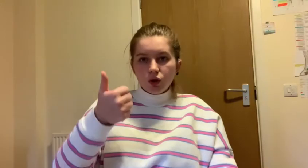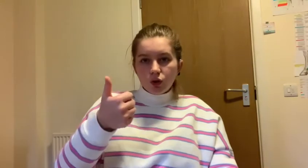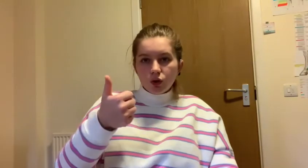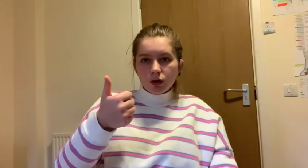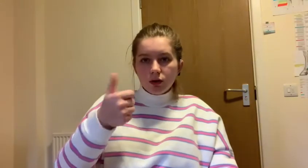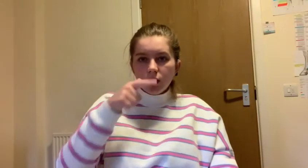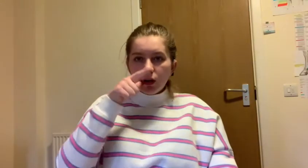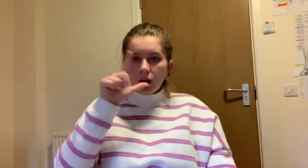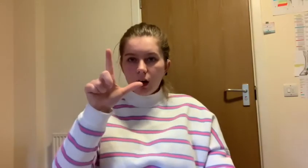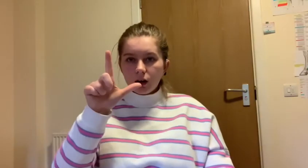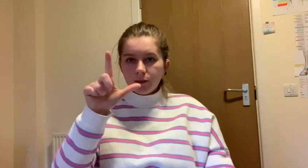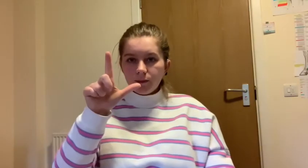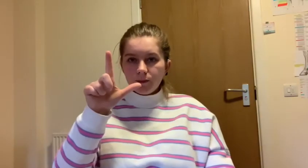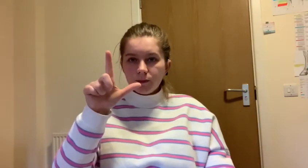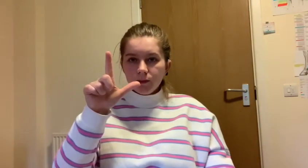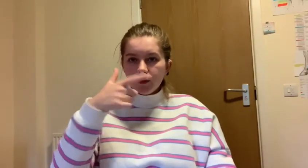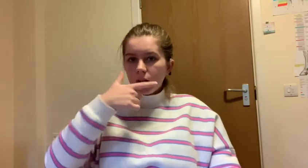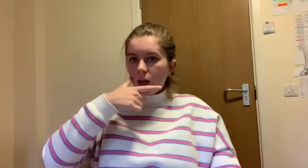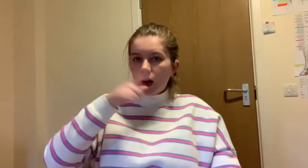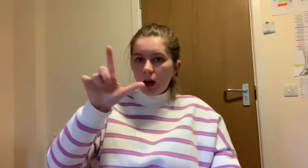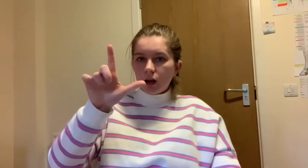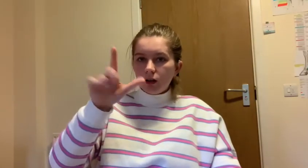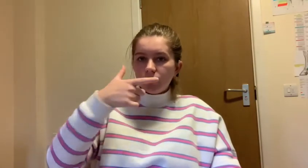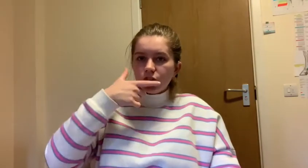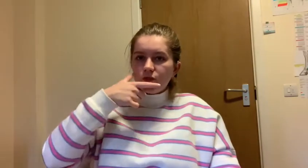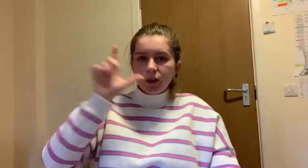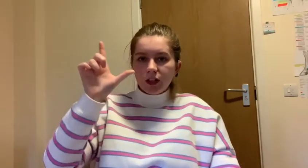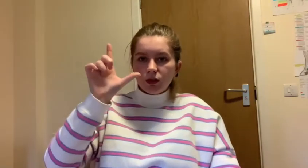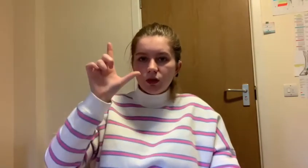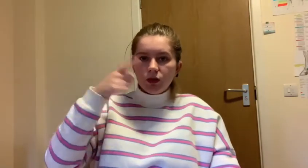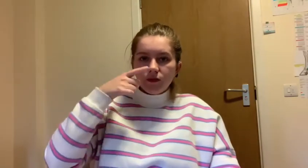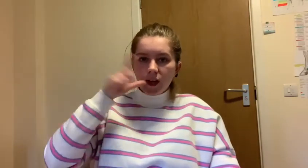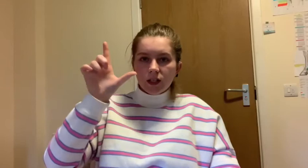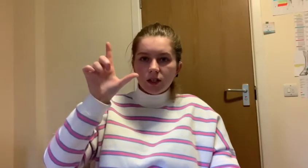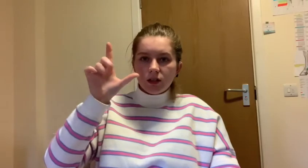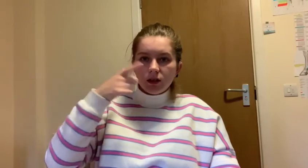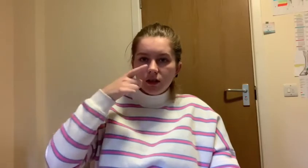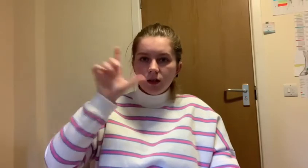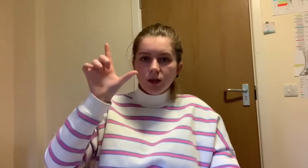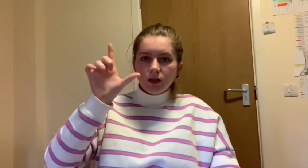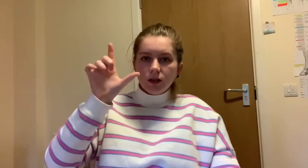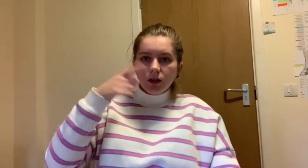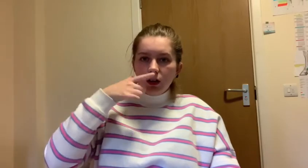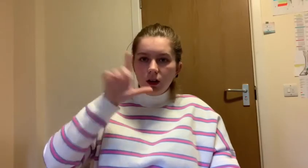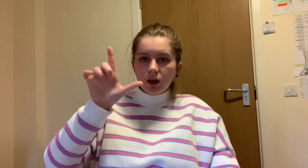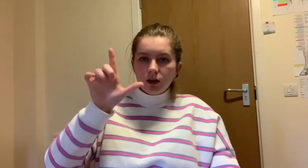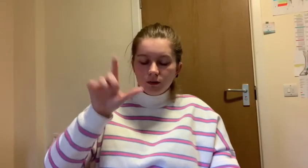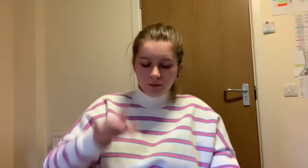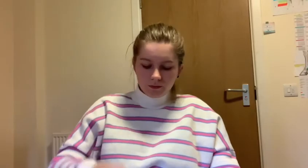"Good luck" luck, x2 just flick your face, luck